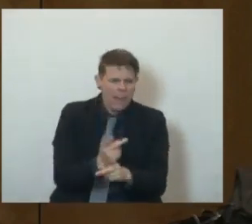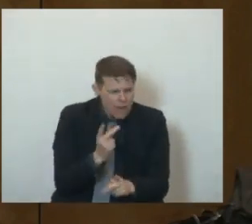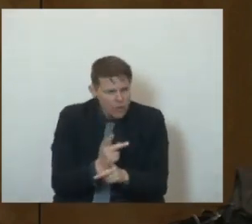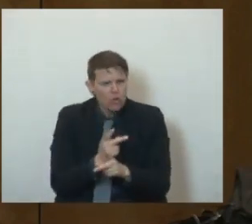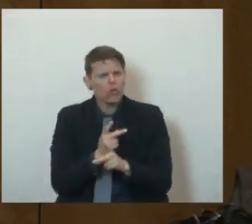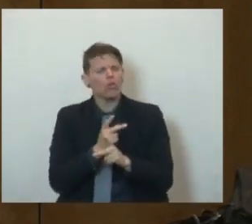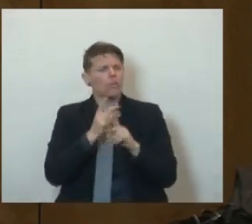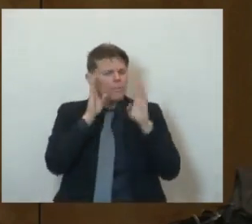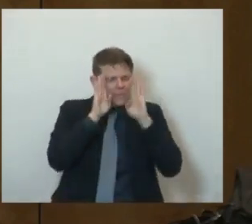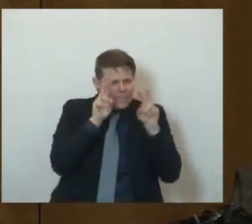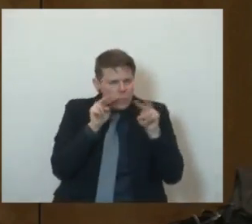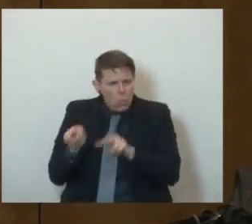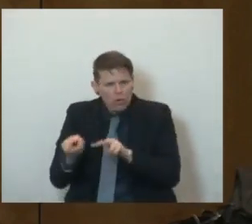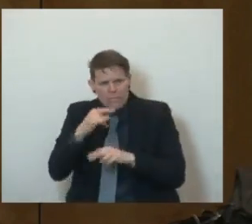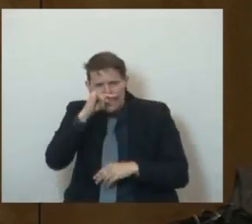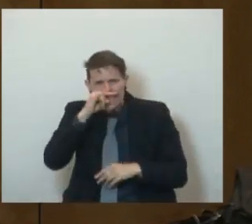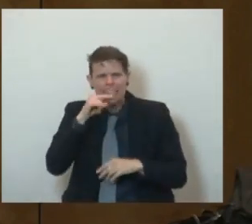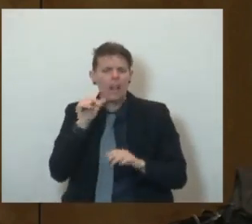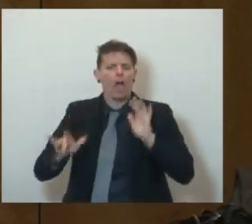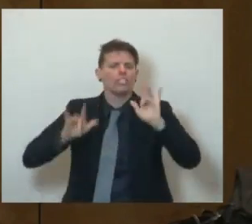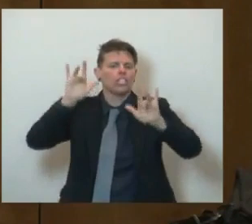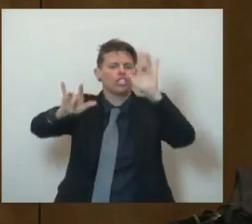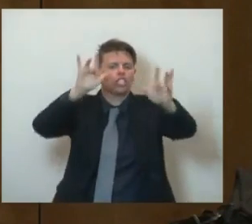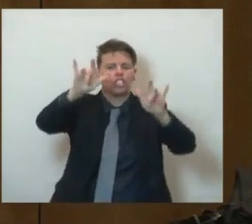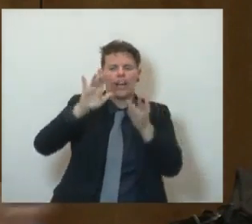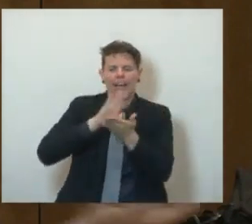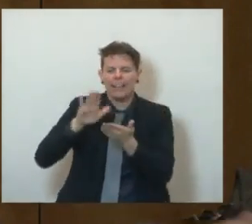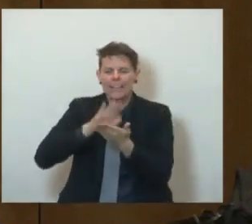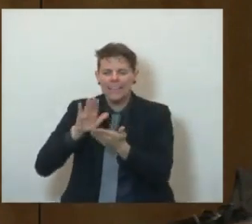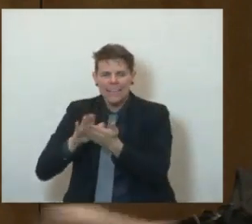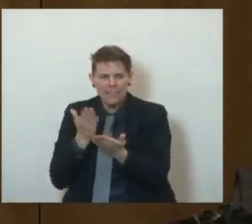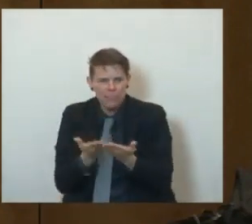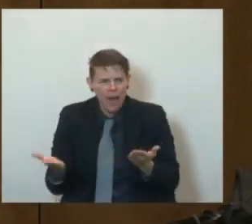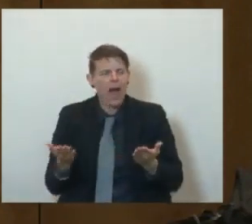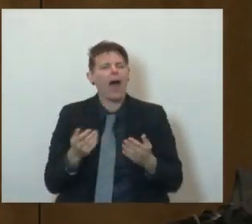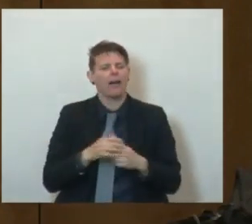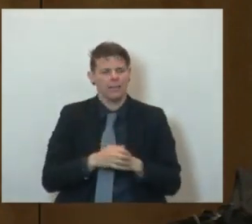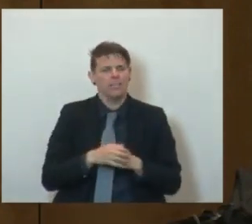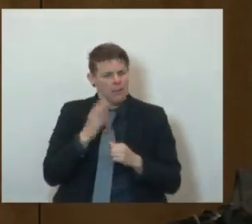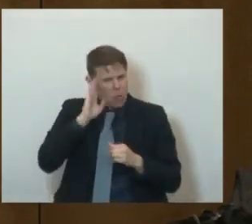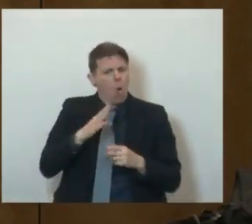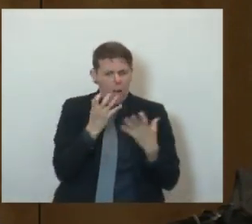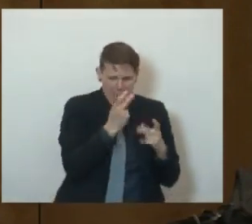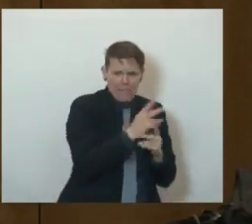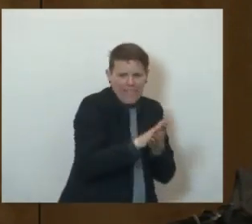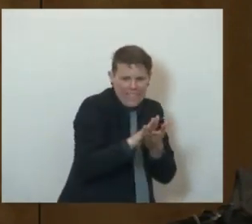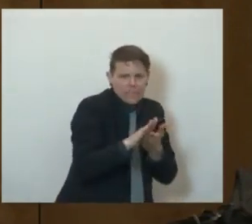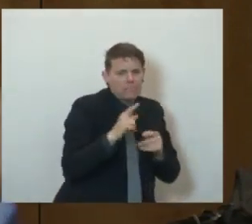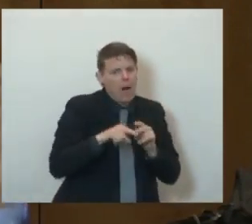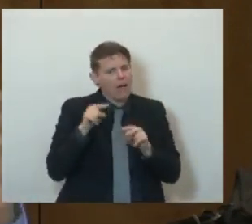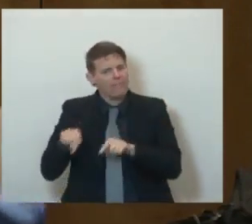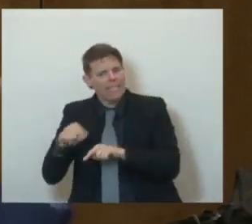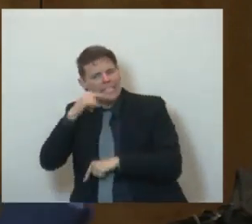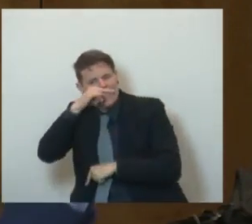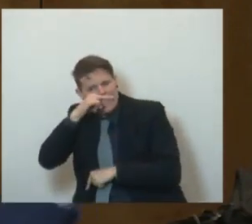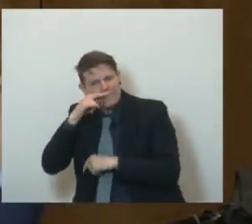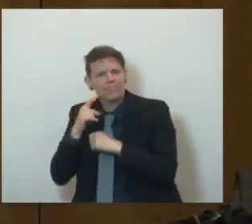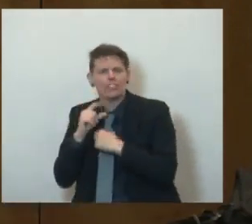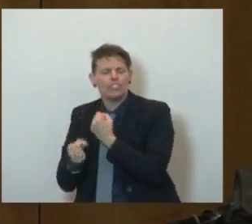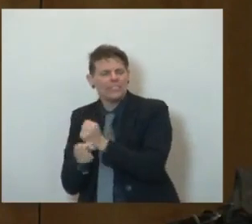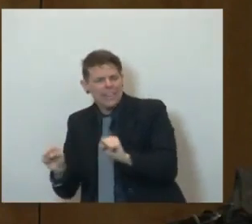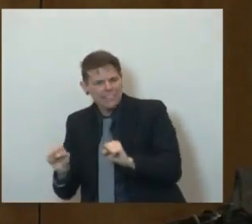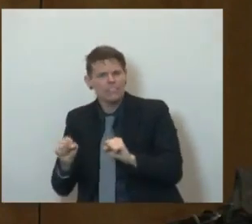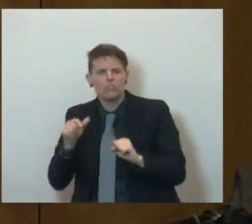IT WAS MARCH NOT APRIL, BUT IT’S SOMETHING TO BE REALLY WATCH OUT FOR AS WE’RE BEING MORE MORE THOROUGH AND MORE INDUSTRIOUS ABOUT KEEPING THINGS CLEAN.